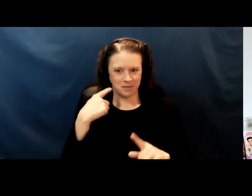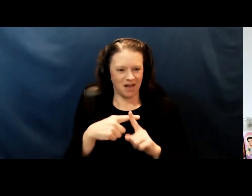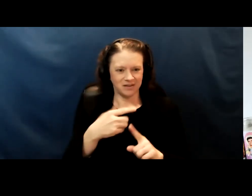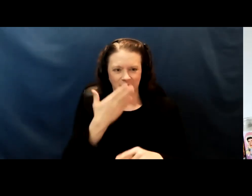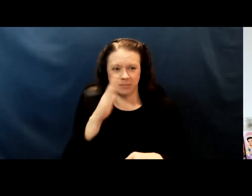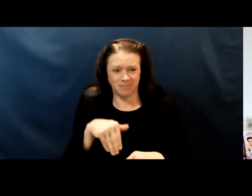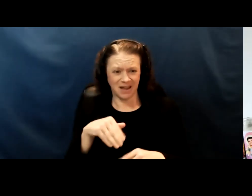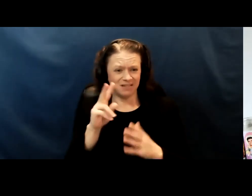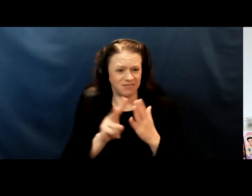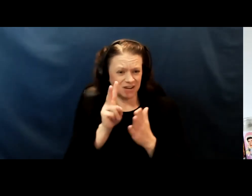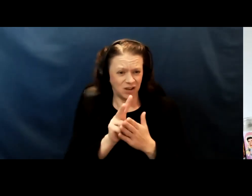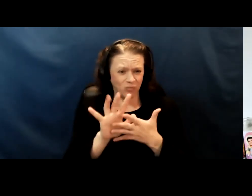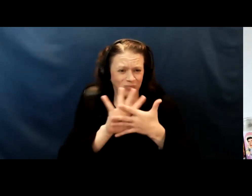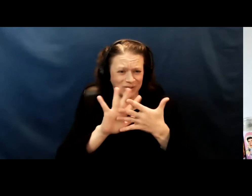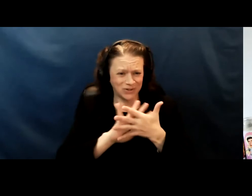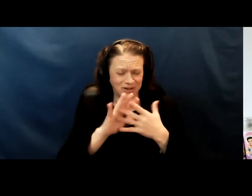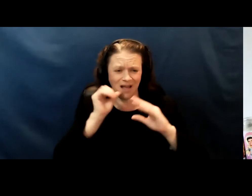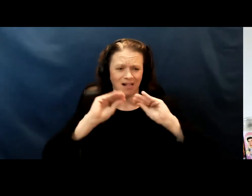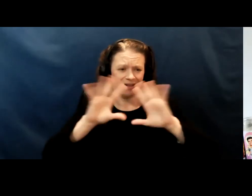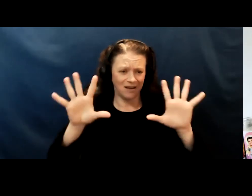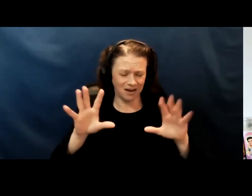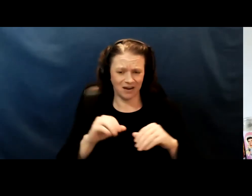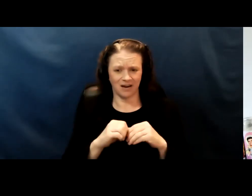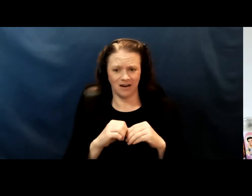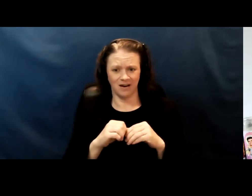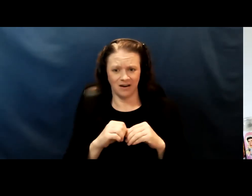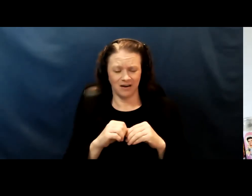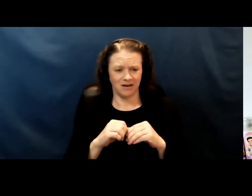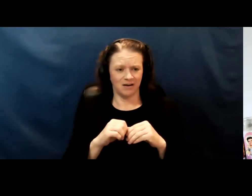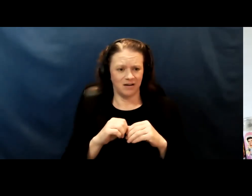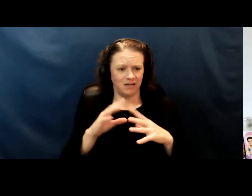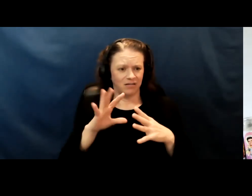mention, you know, bad video, it's blurry or it's jumping, cutting